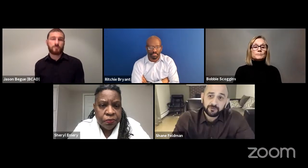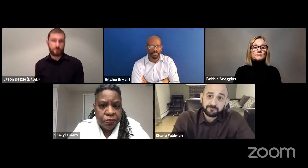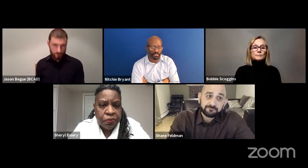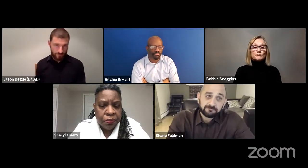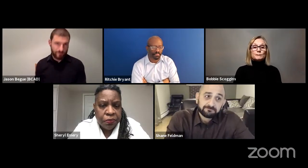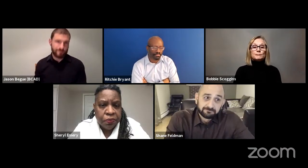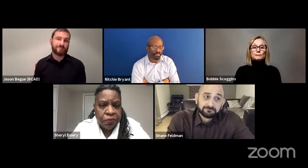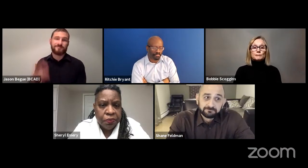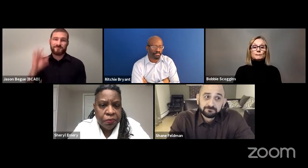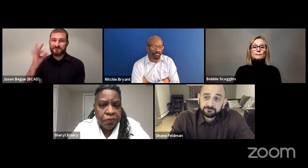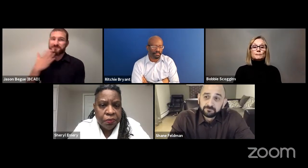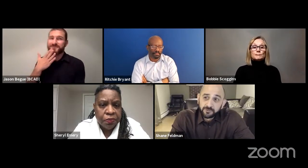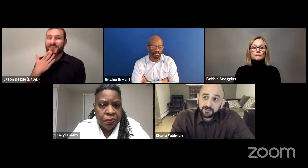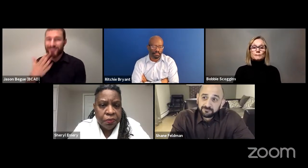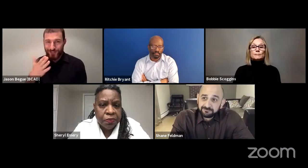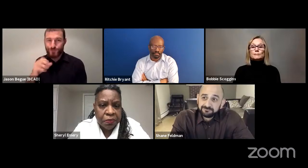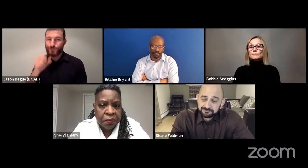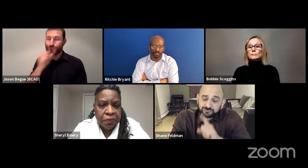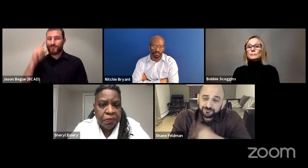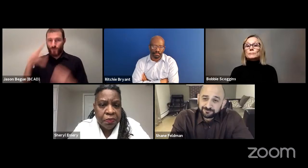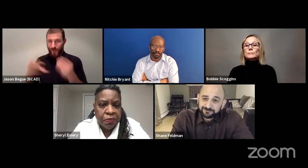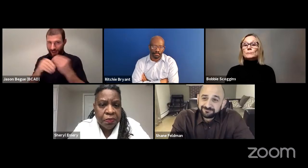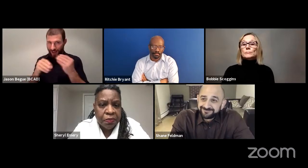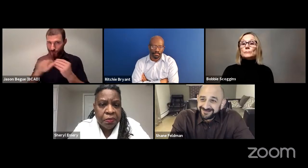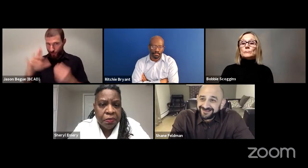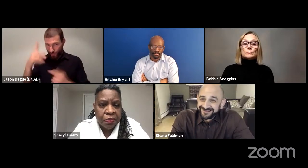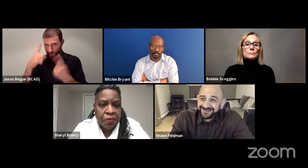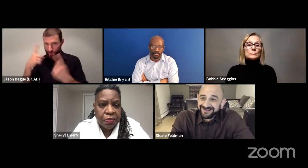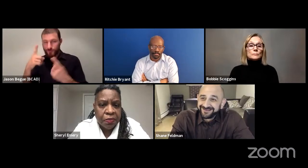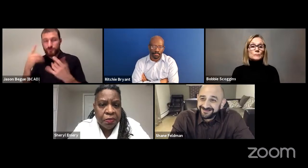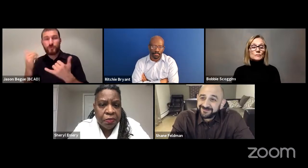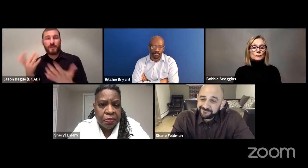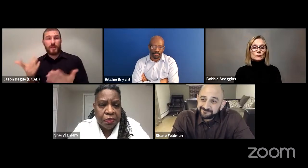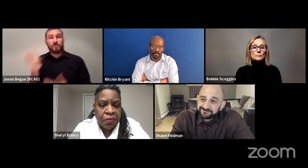you need to consider within this process. JASON BEGUE: Thank you, Shane, for adding